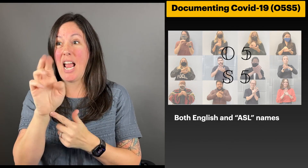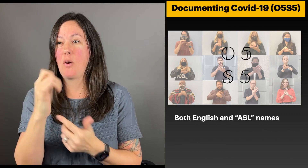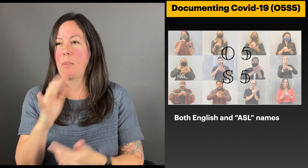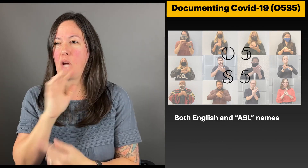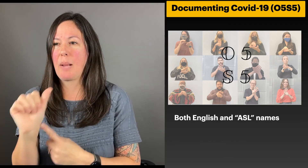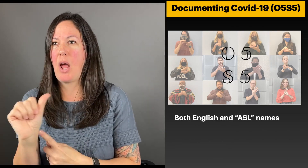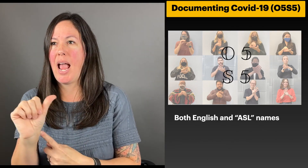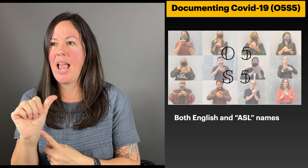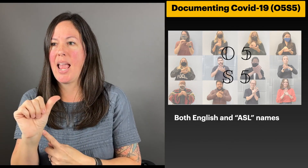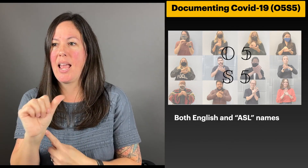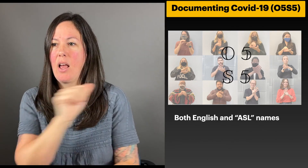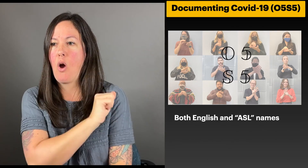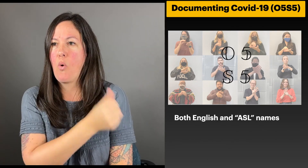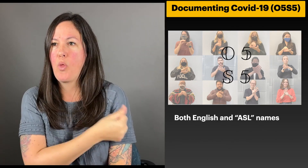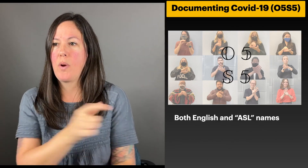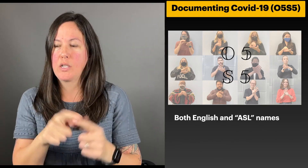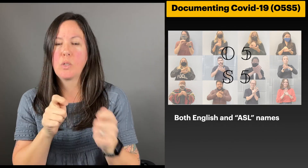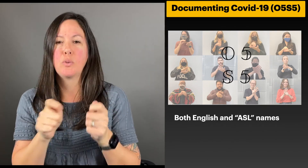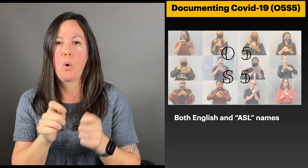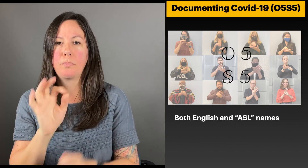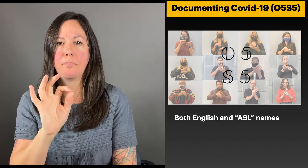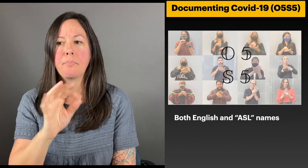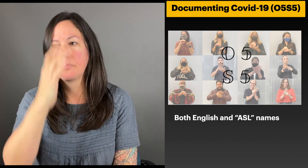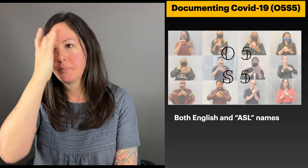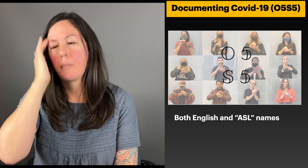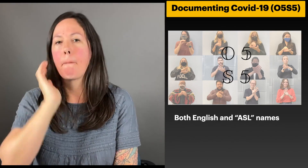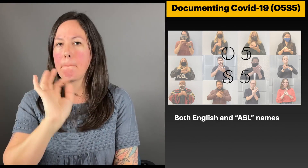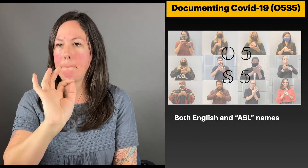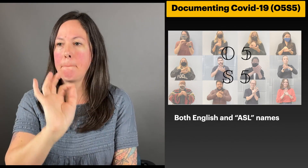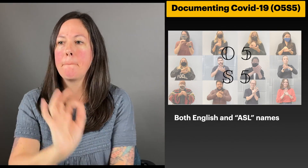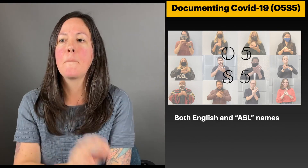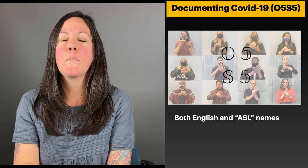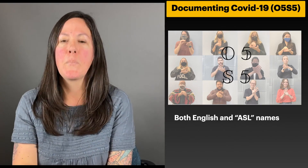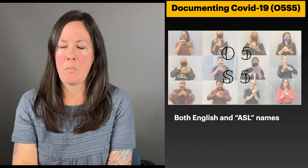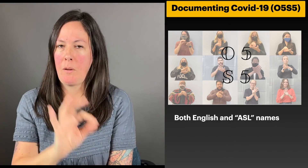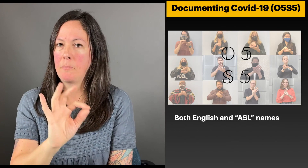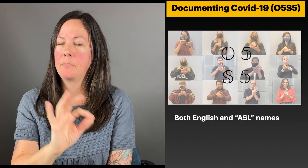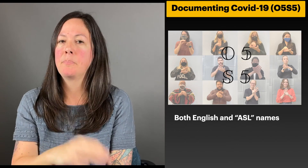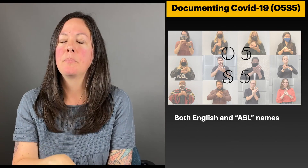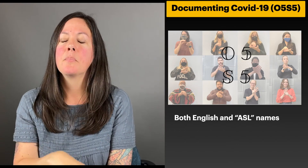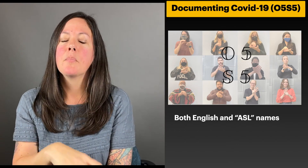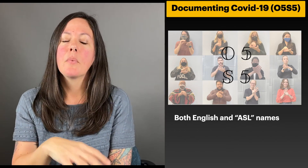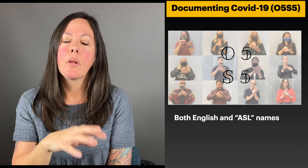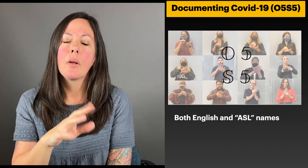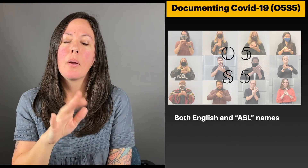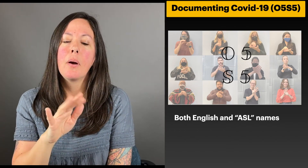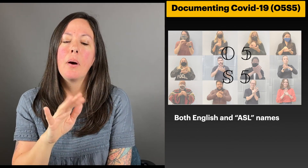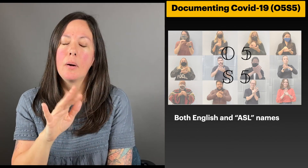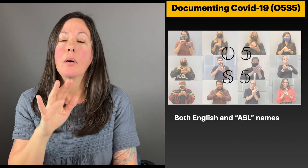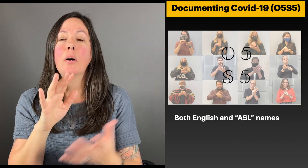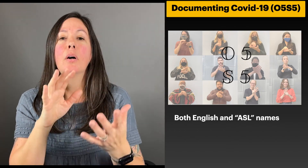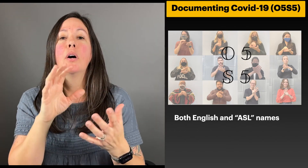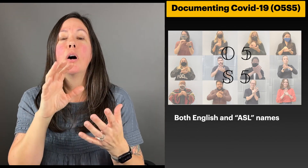Control Authority to control is what the a stands for authority to